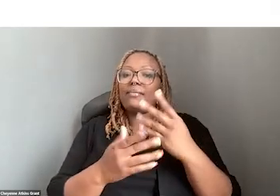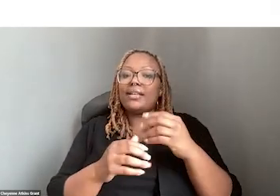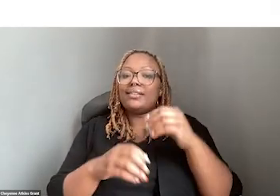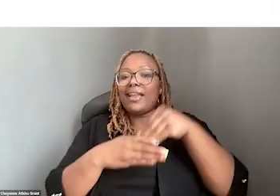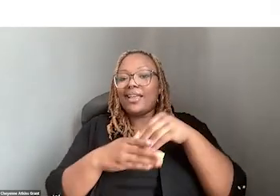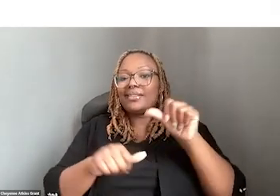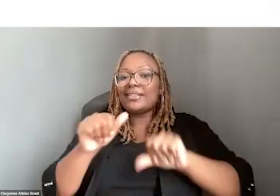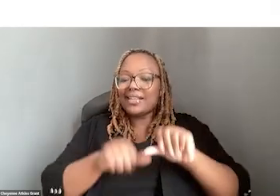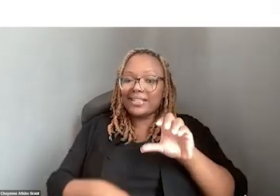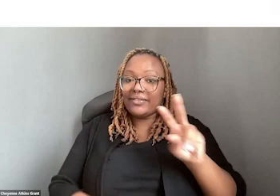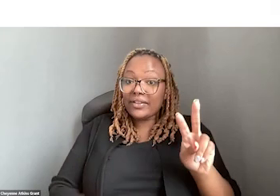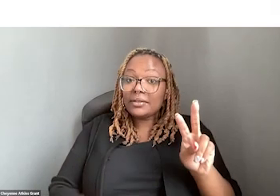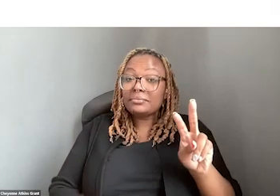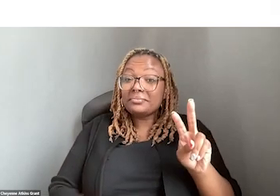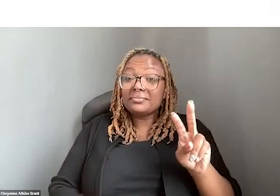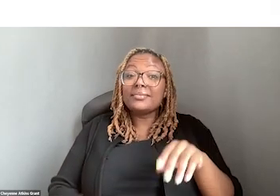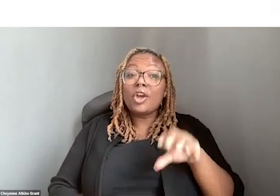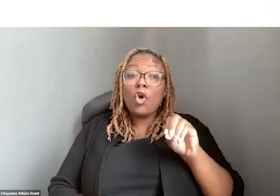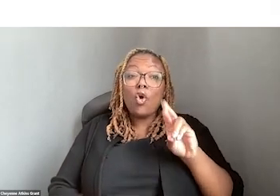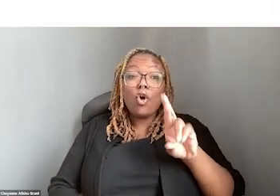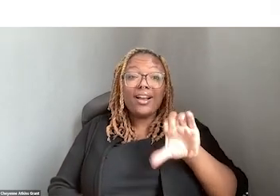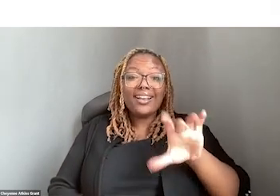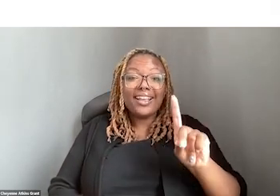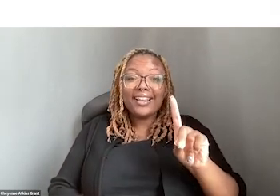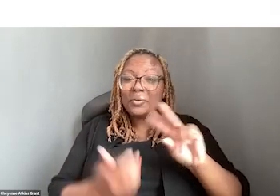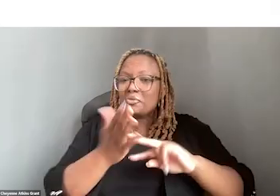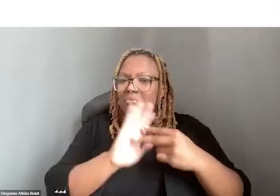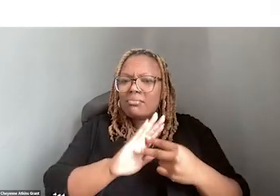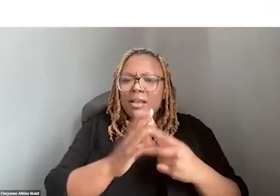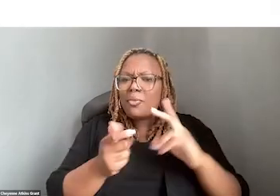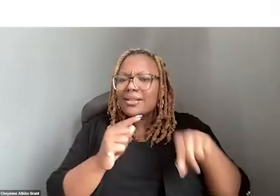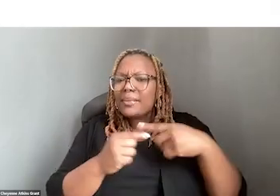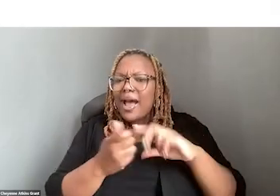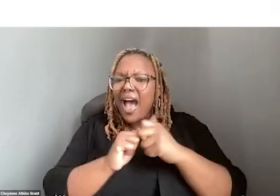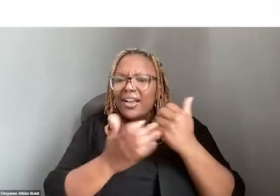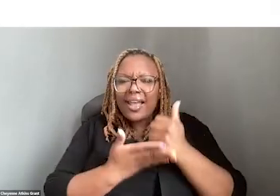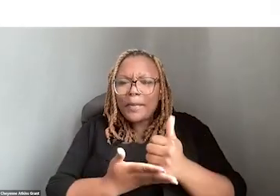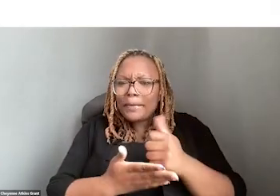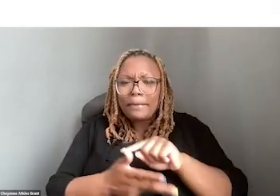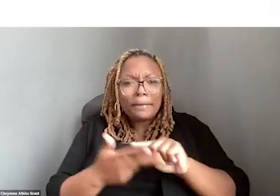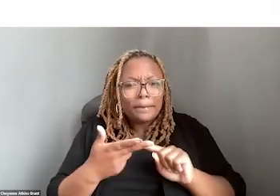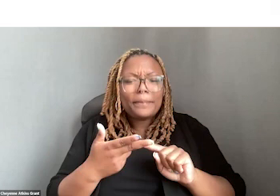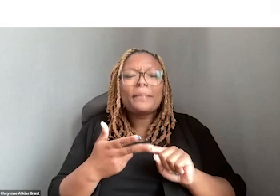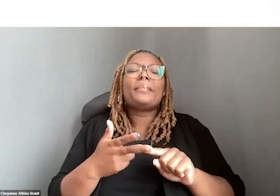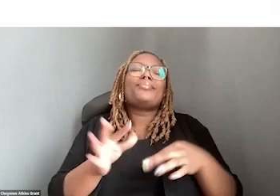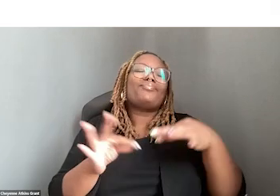So what is ORCID? What is that about? And how can it actually help you? Well, first of all, if you have an ORCID account --